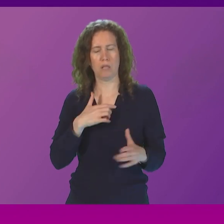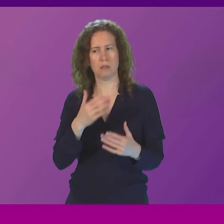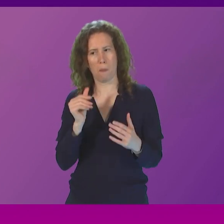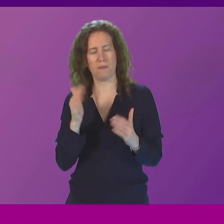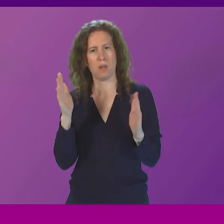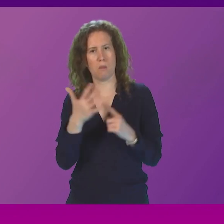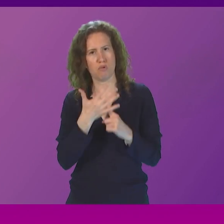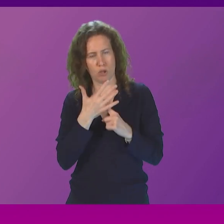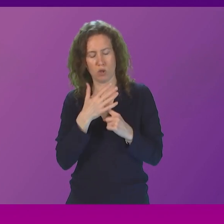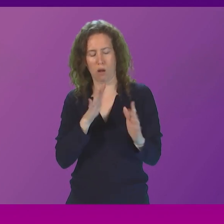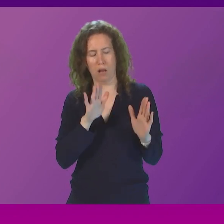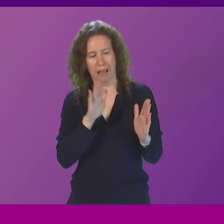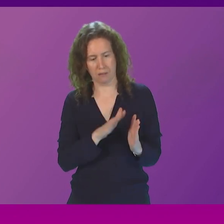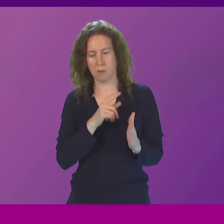negotiations continue.